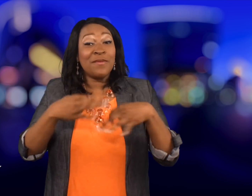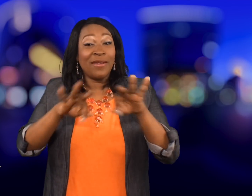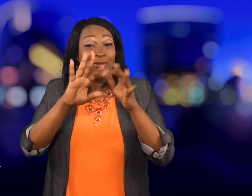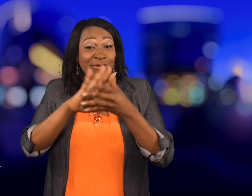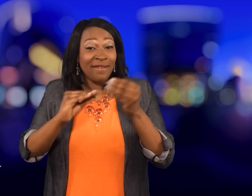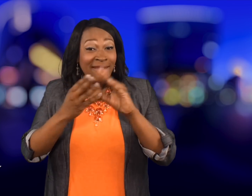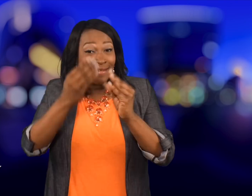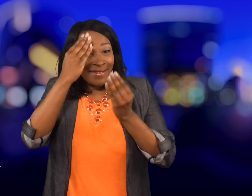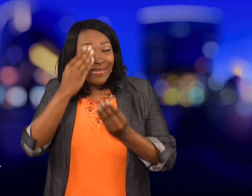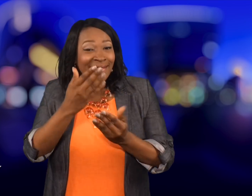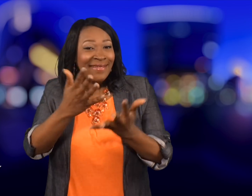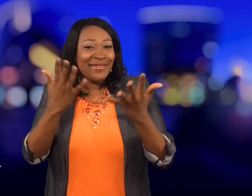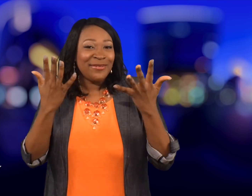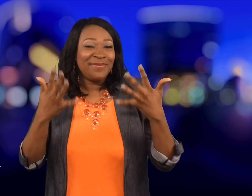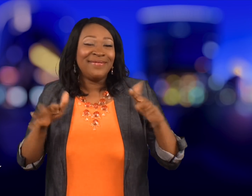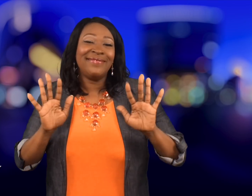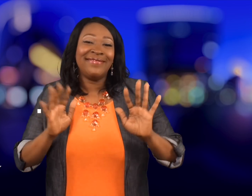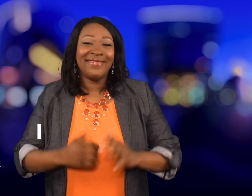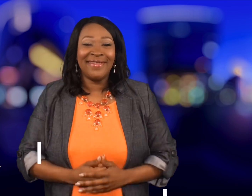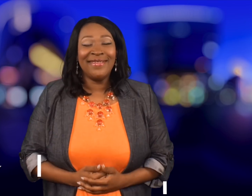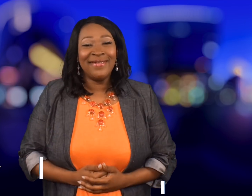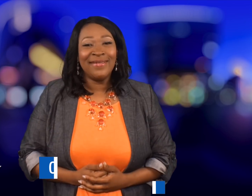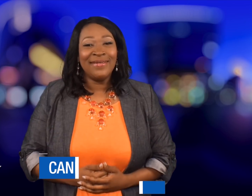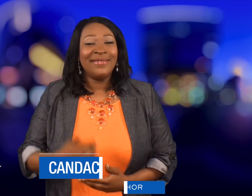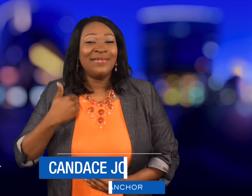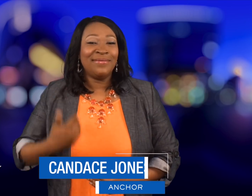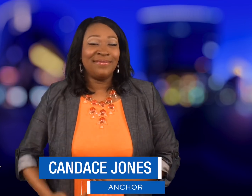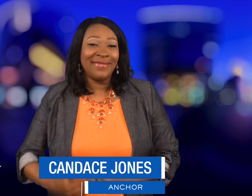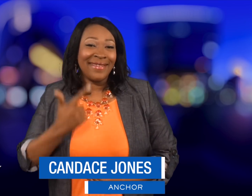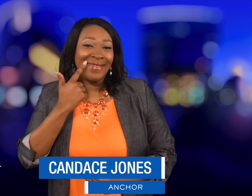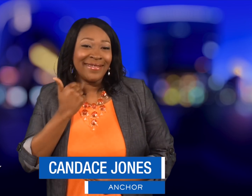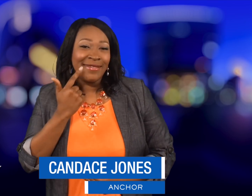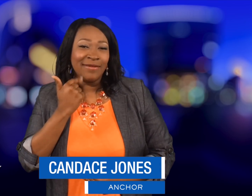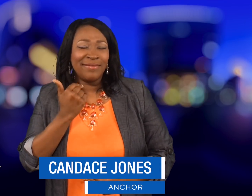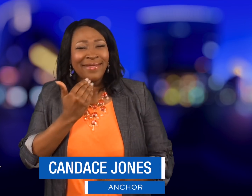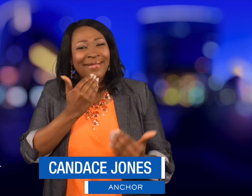And those are your top stories for today. I'm Candace Jones.